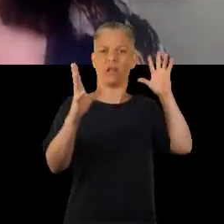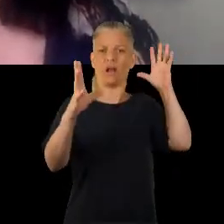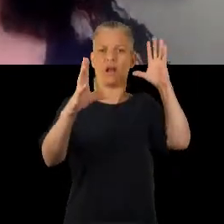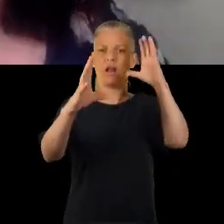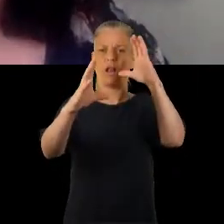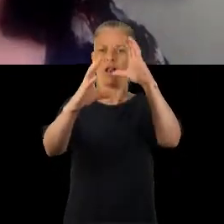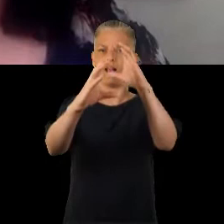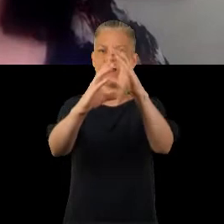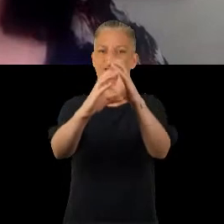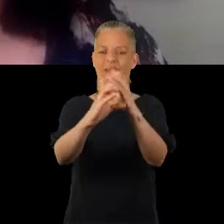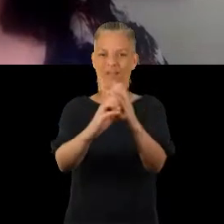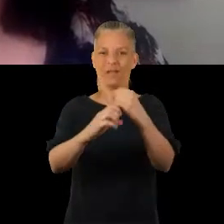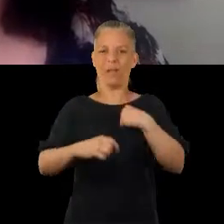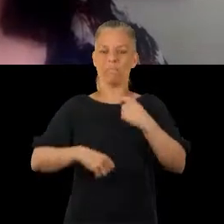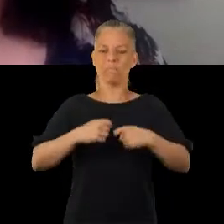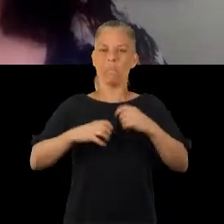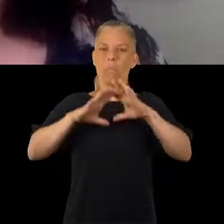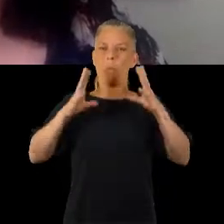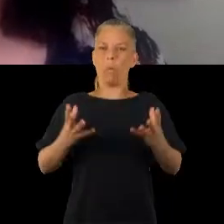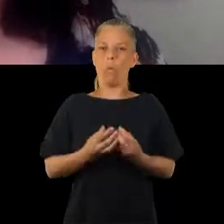fundamental about community in our healthcare services.